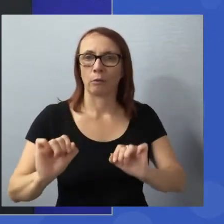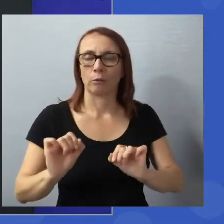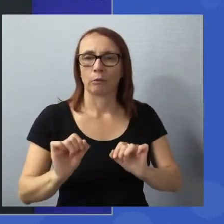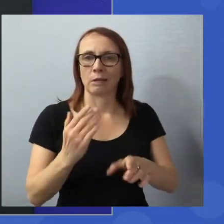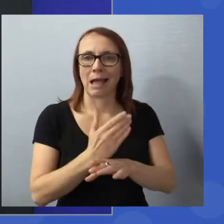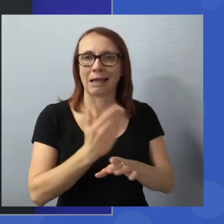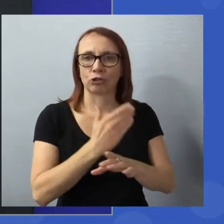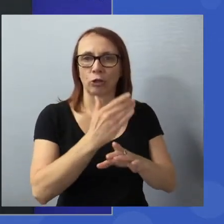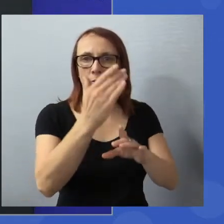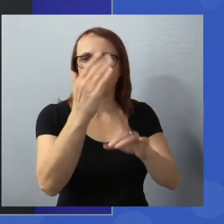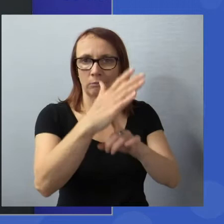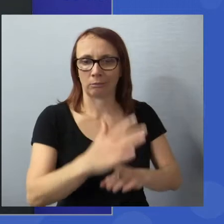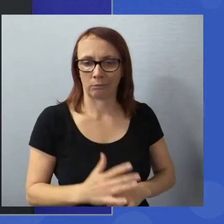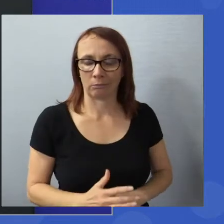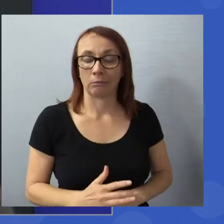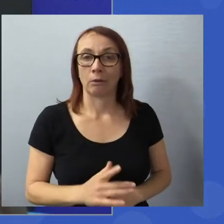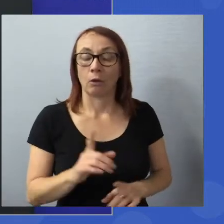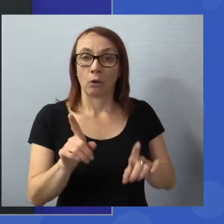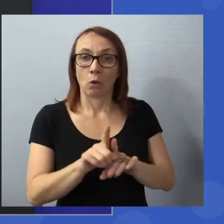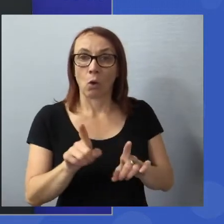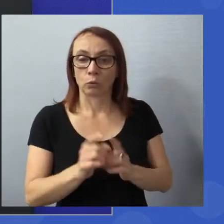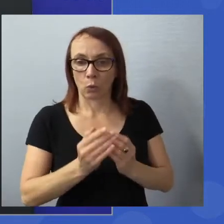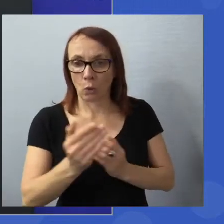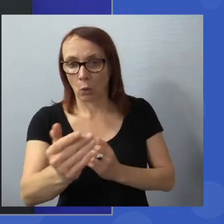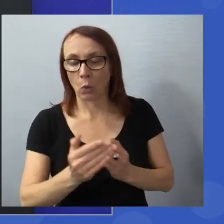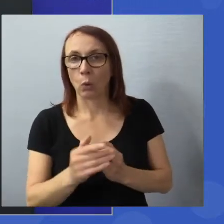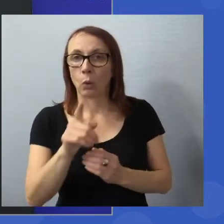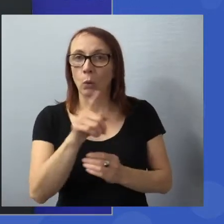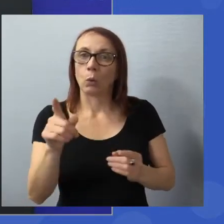sessions you'll also the opportunity to take a more deep dive and to where power